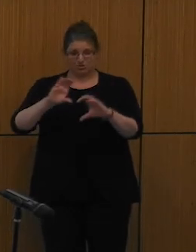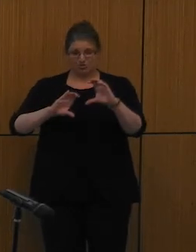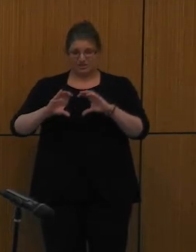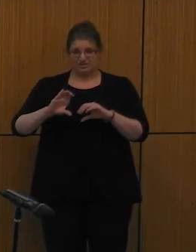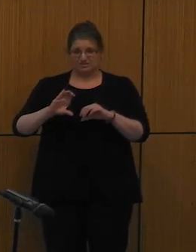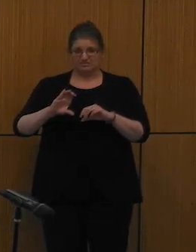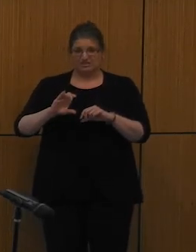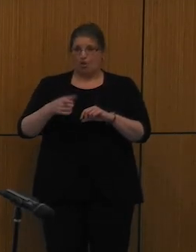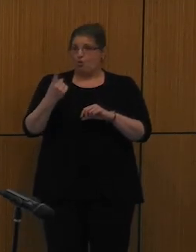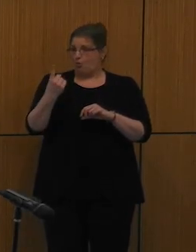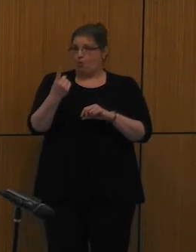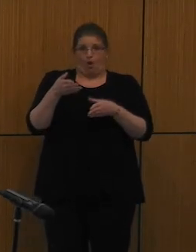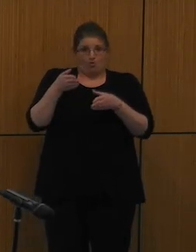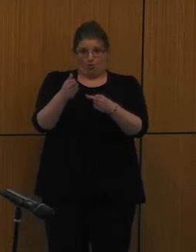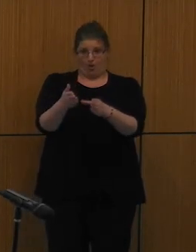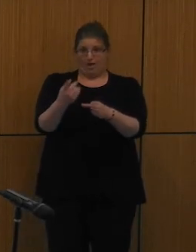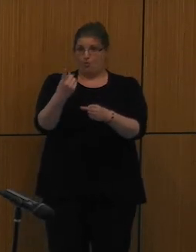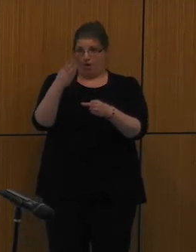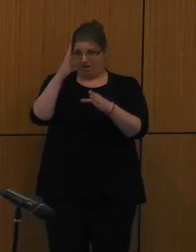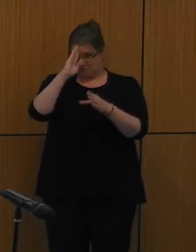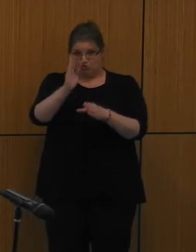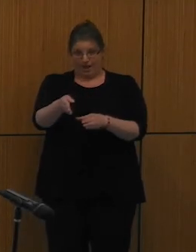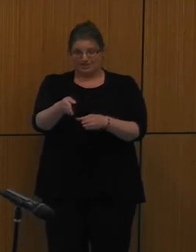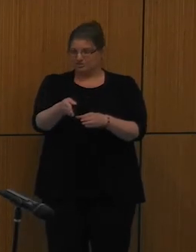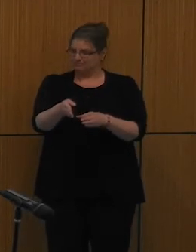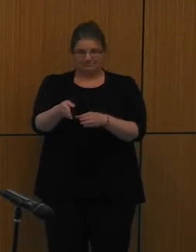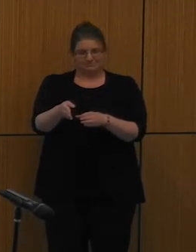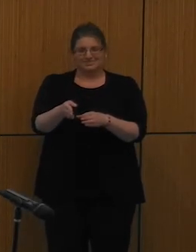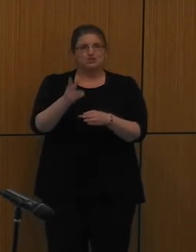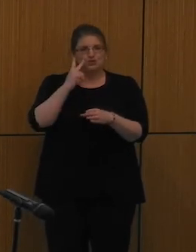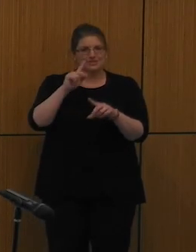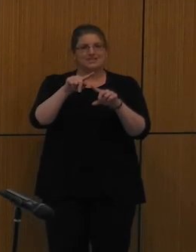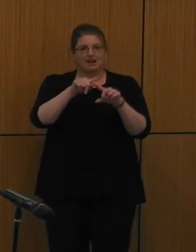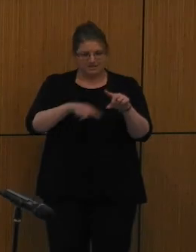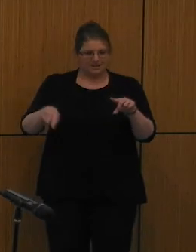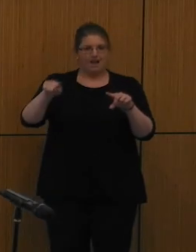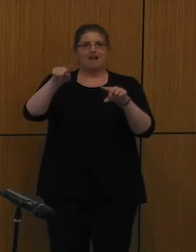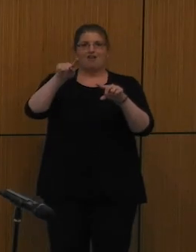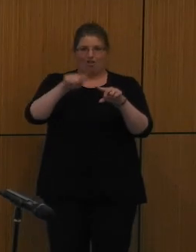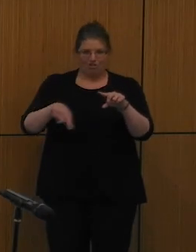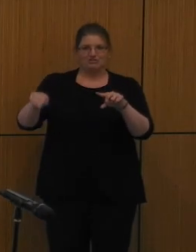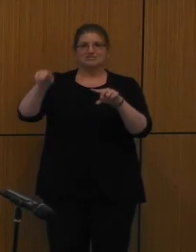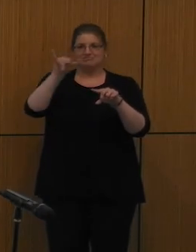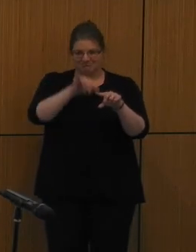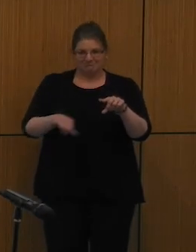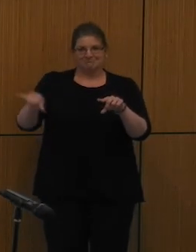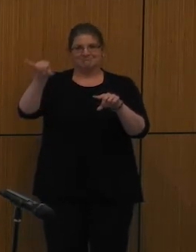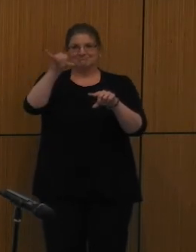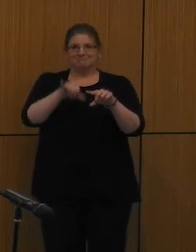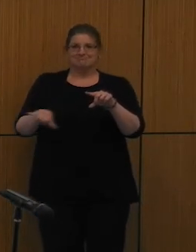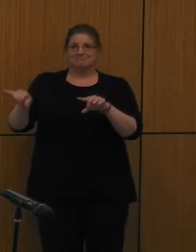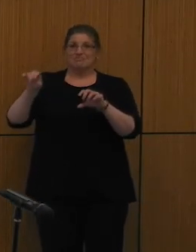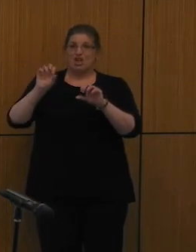directional, you can actually have it go through these cycles over and over again. And they can be either driven